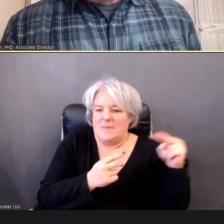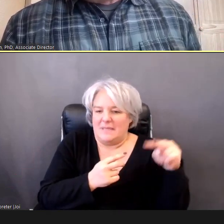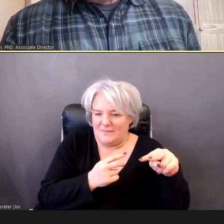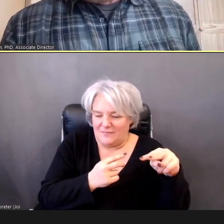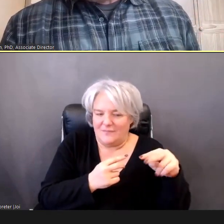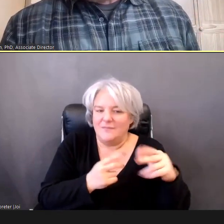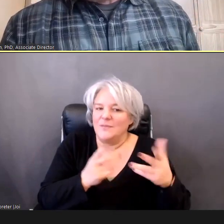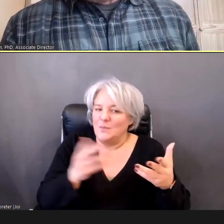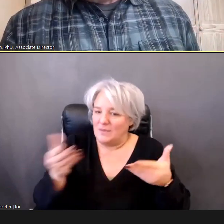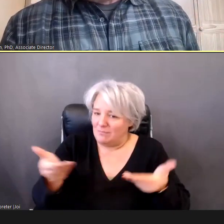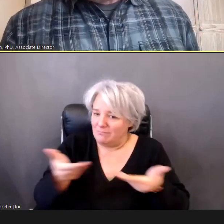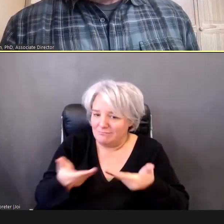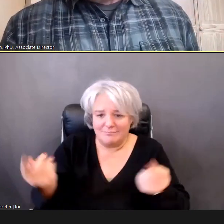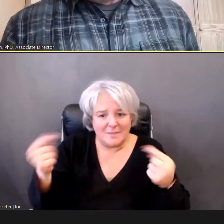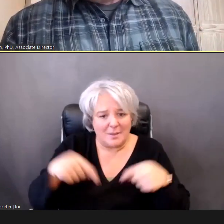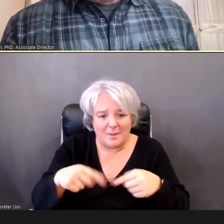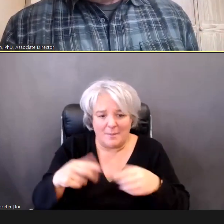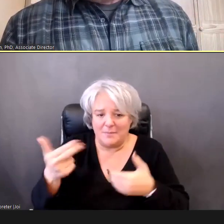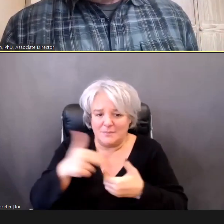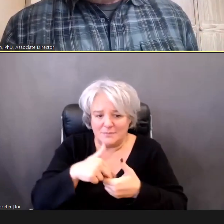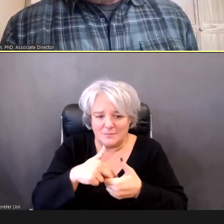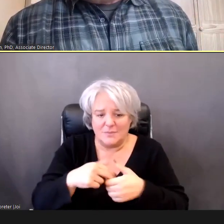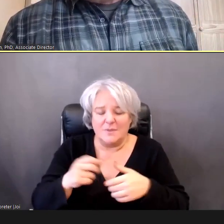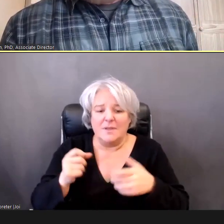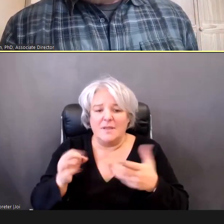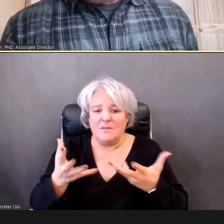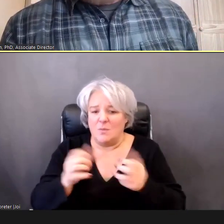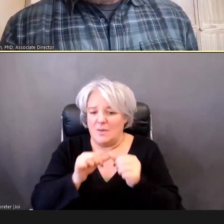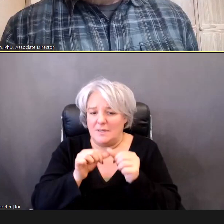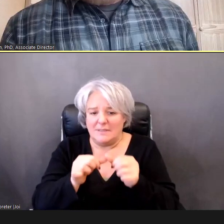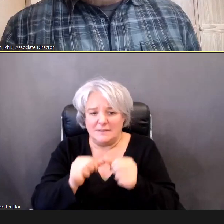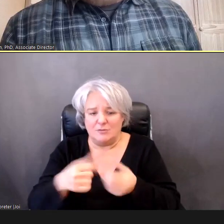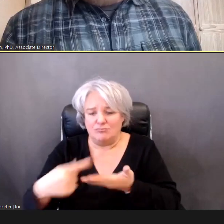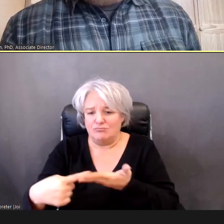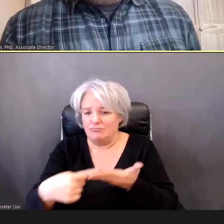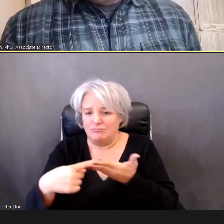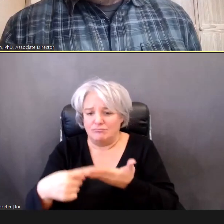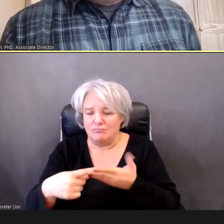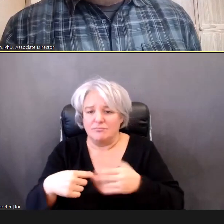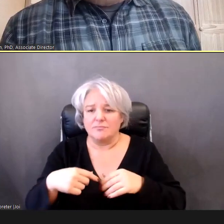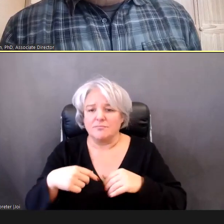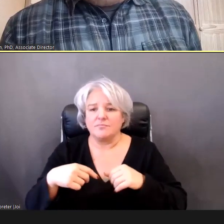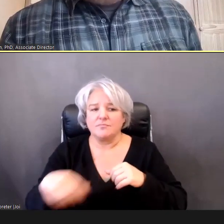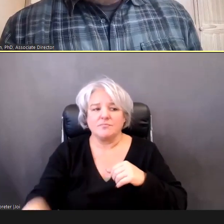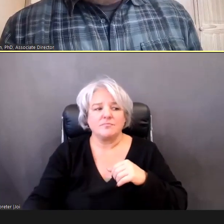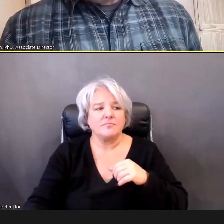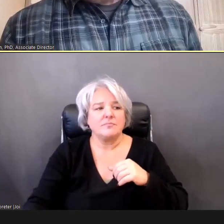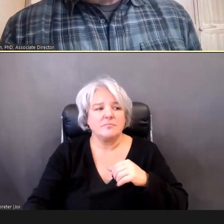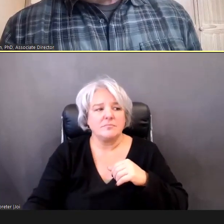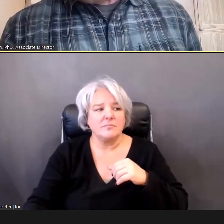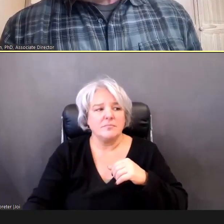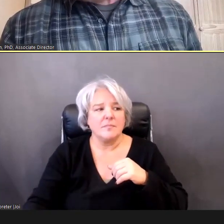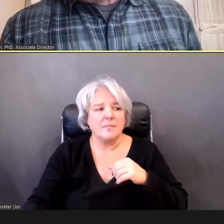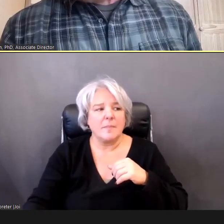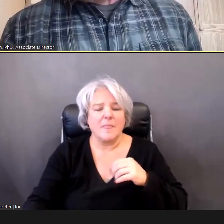there if you'd like to continue a